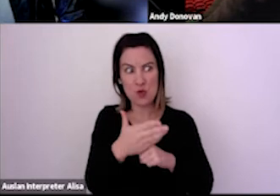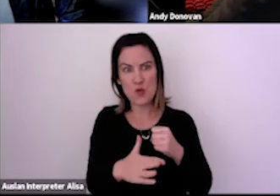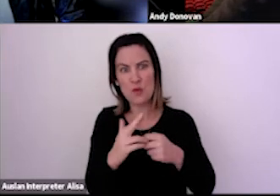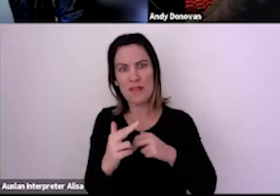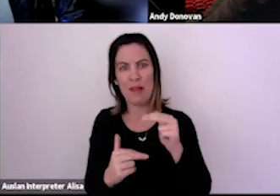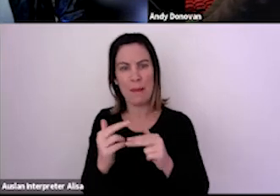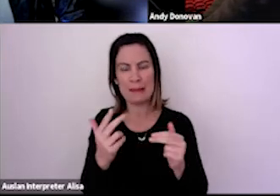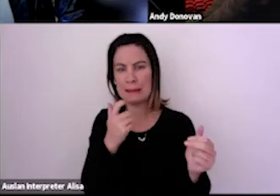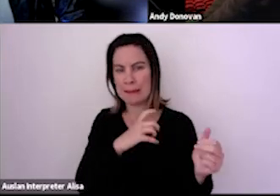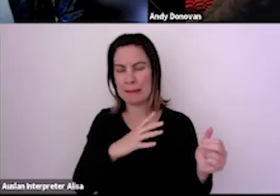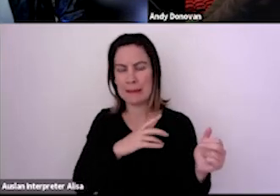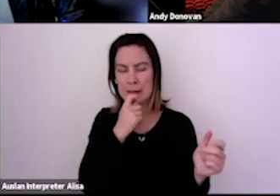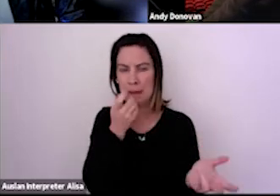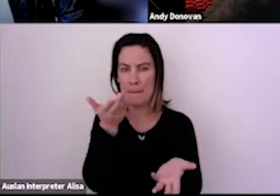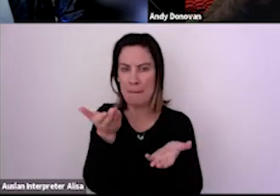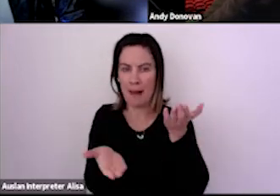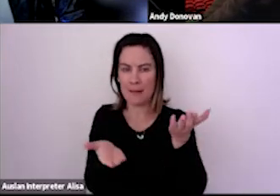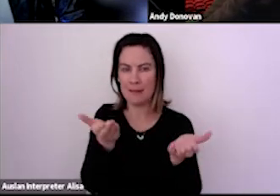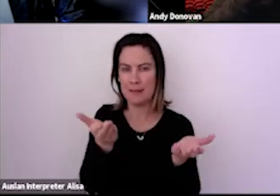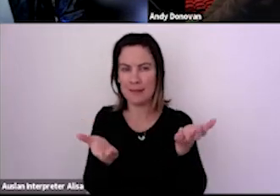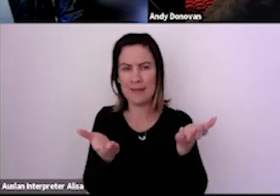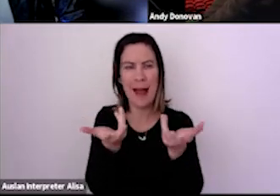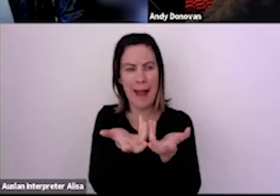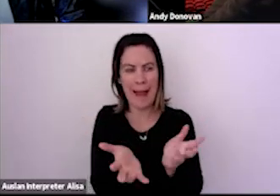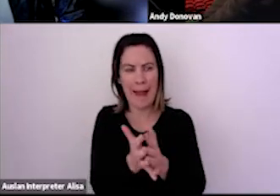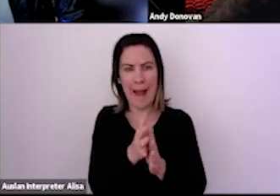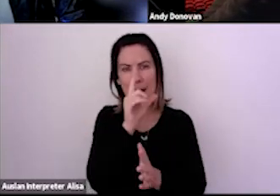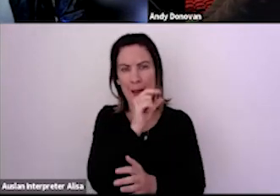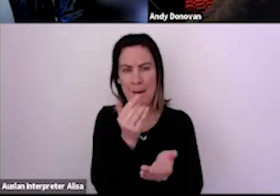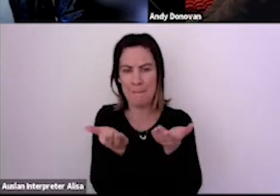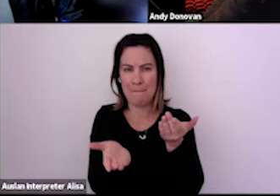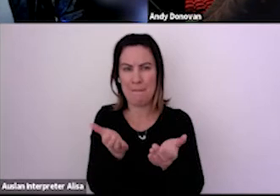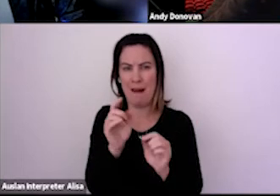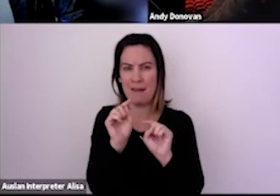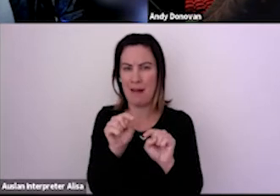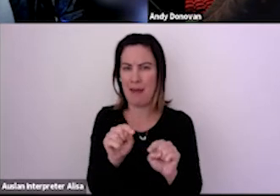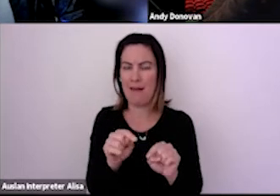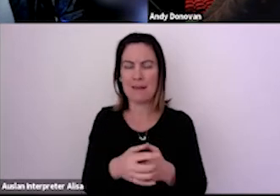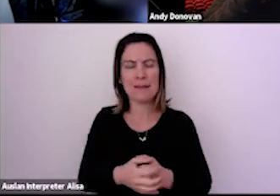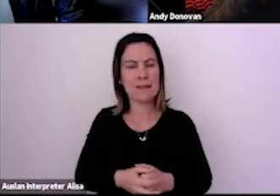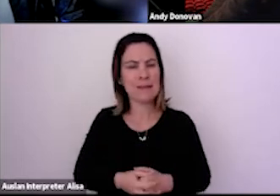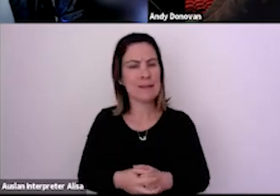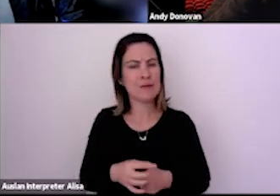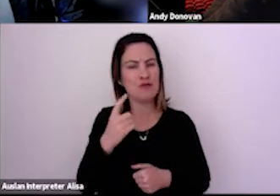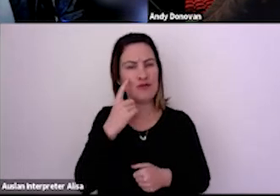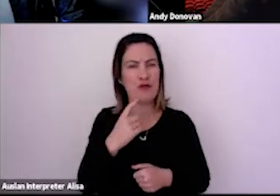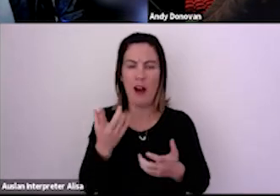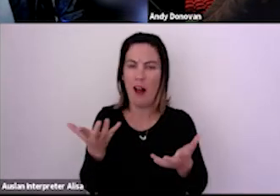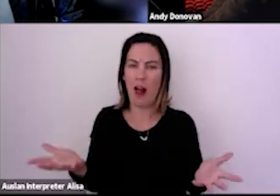people in who may be looking more for those light-hearted experiences into the venues is a bit of a balancing